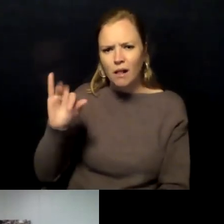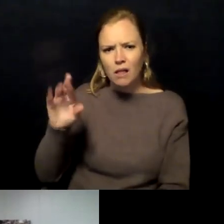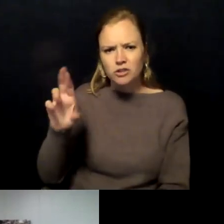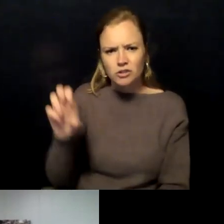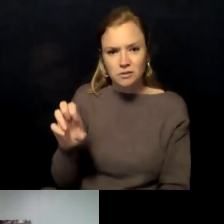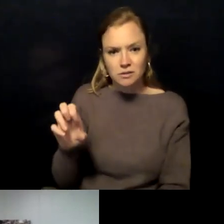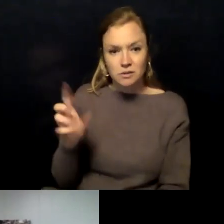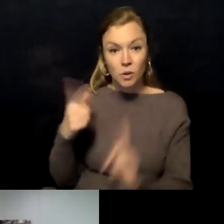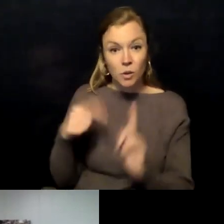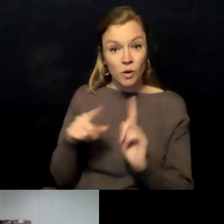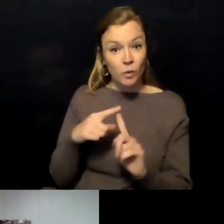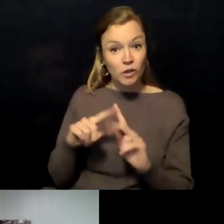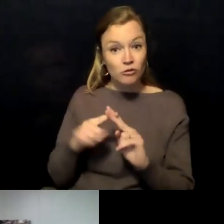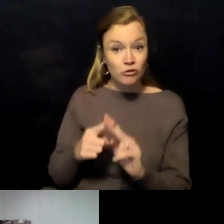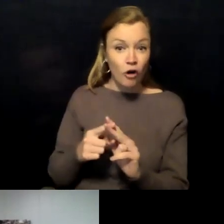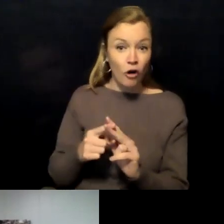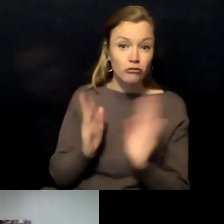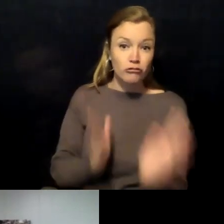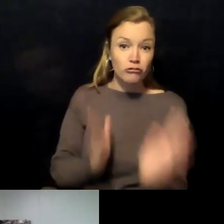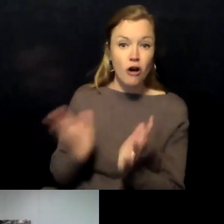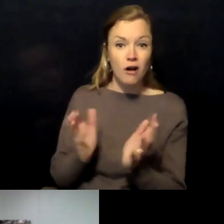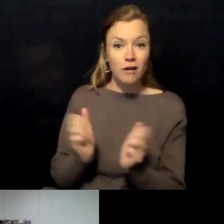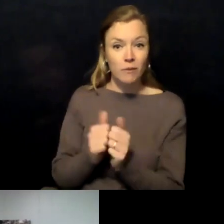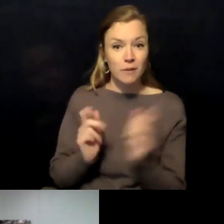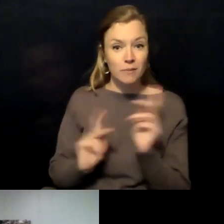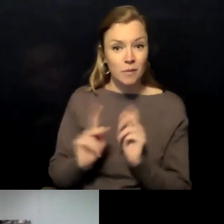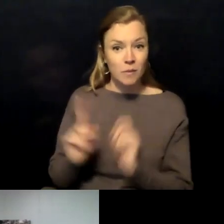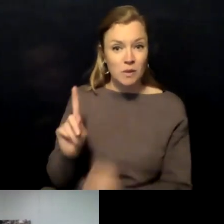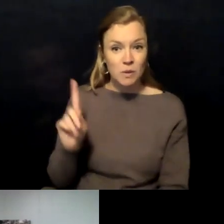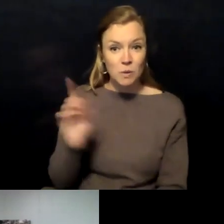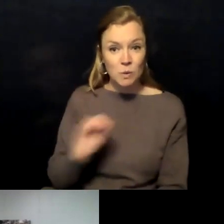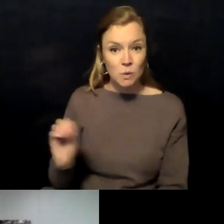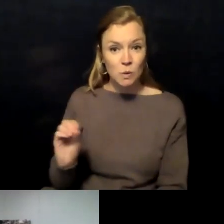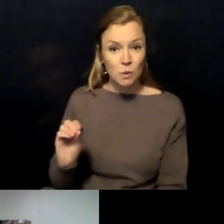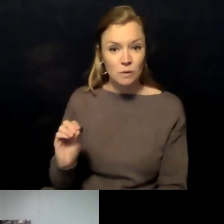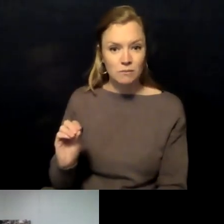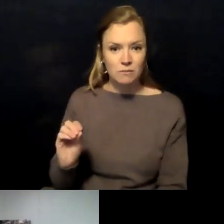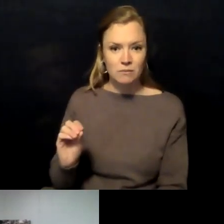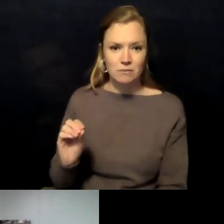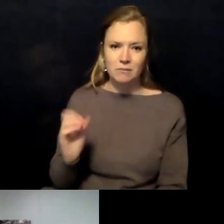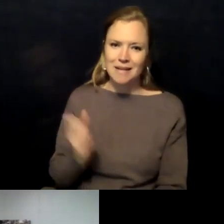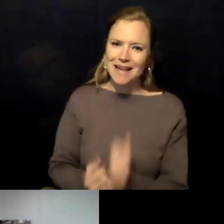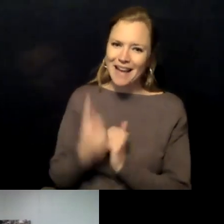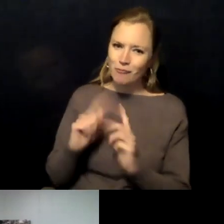animal keepers, I'm sure you know Shellie, but everyone volunteers here.